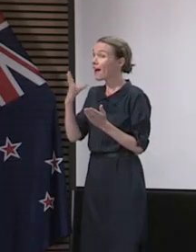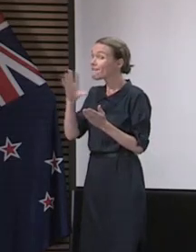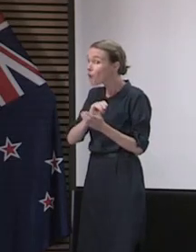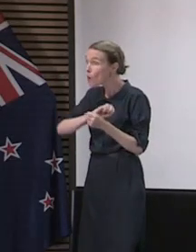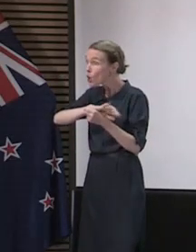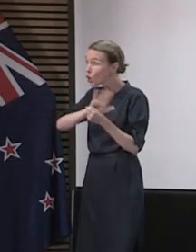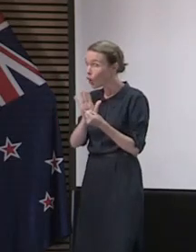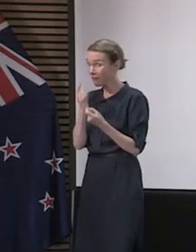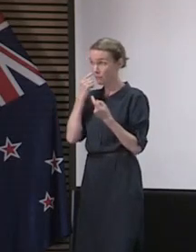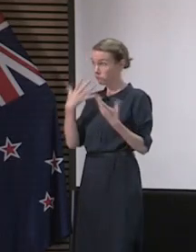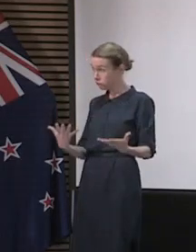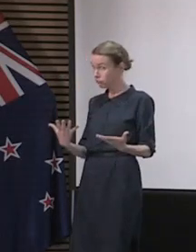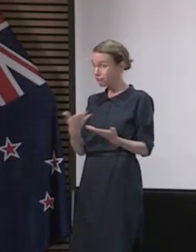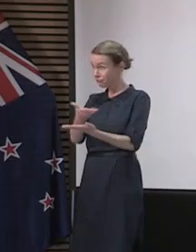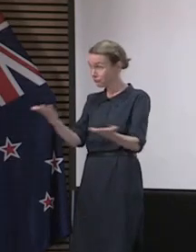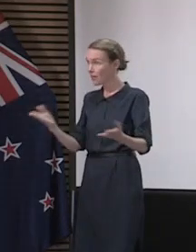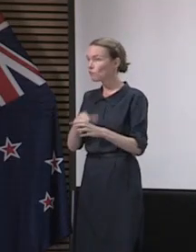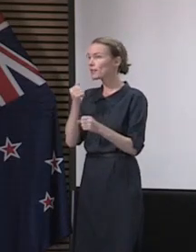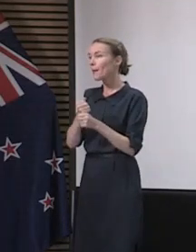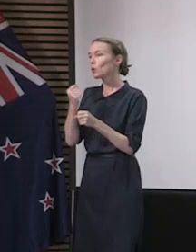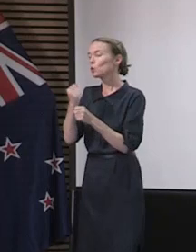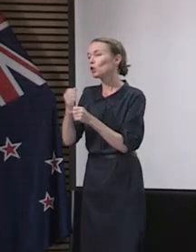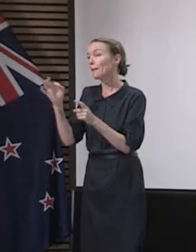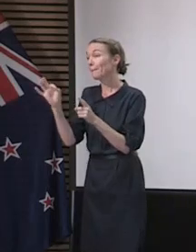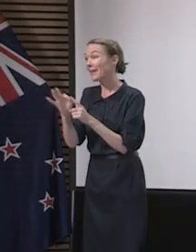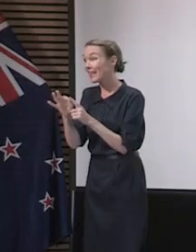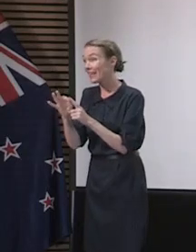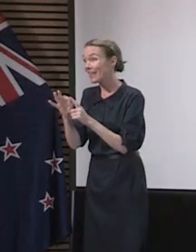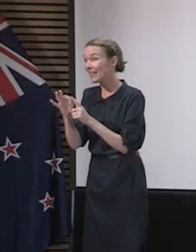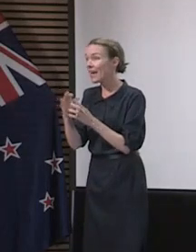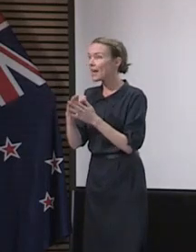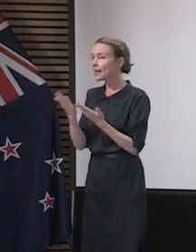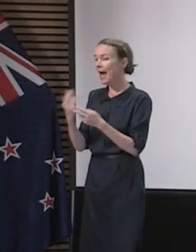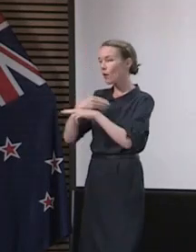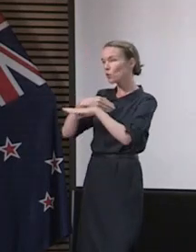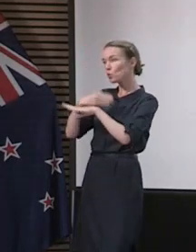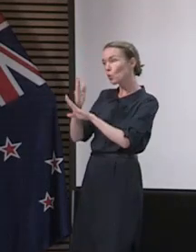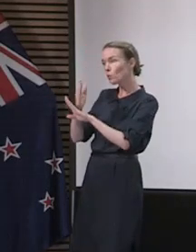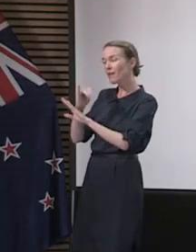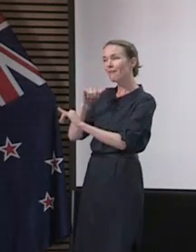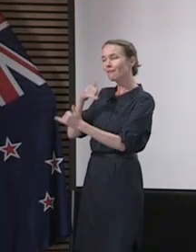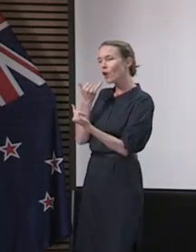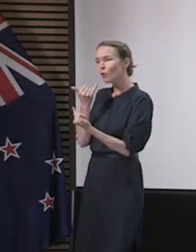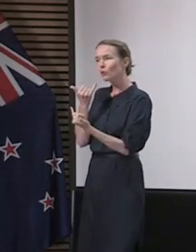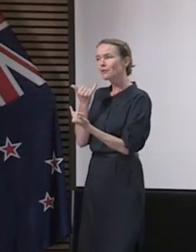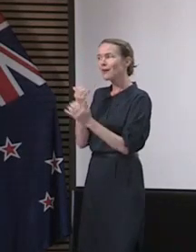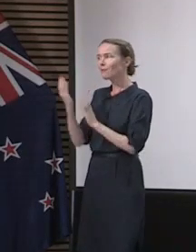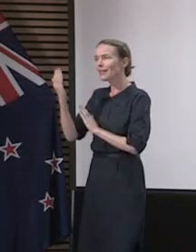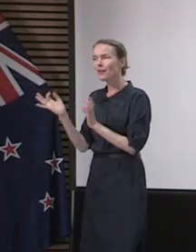COVID-related costs - that's been something that we have responded to for our GPs, for instance, with the fact that